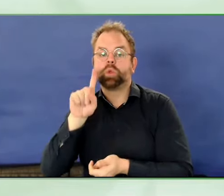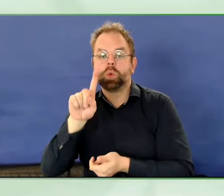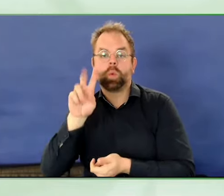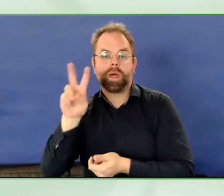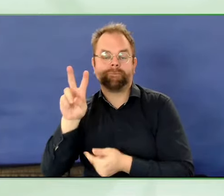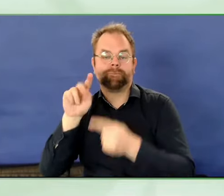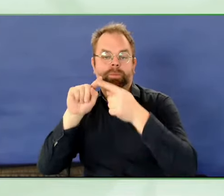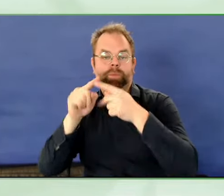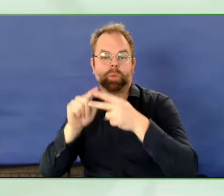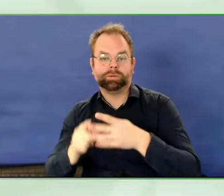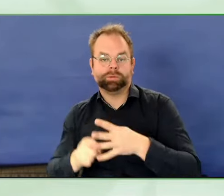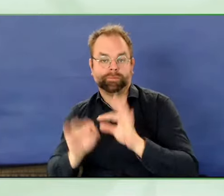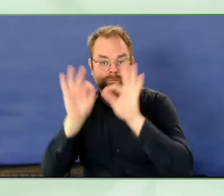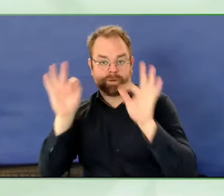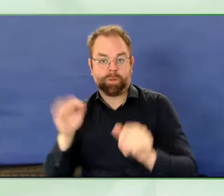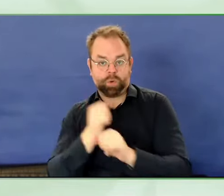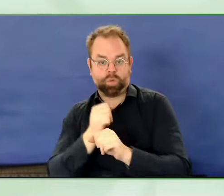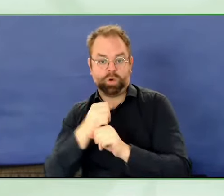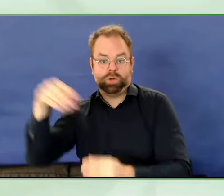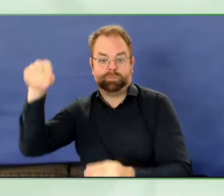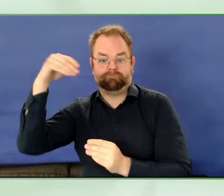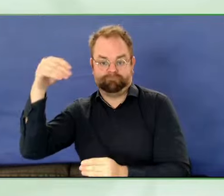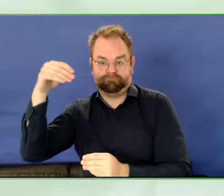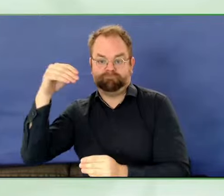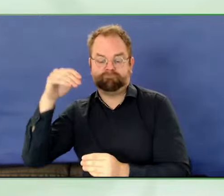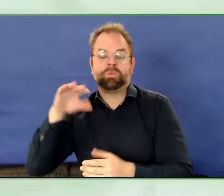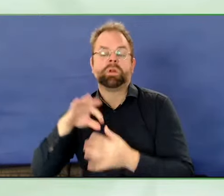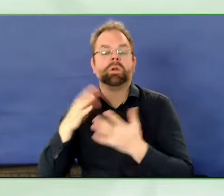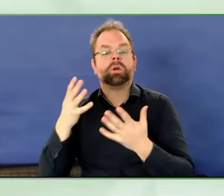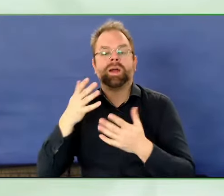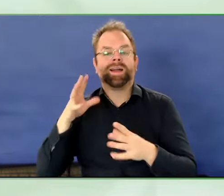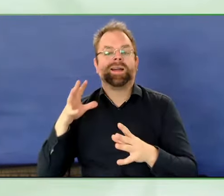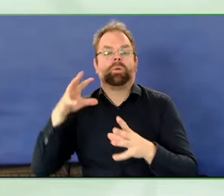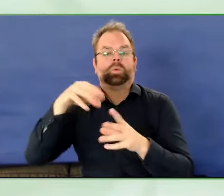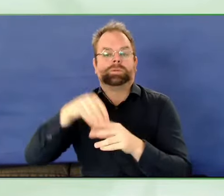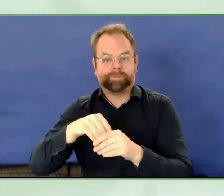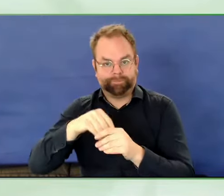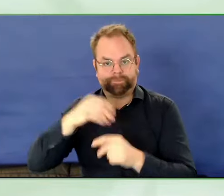If you are using learning technologies you need to make sure that those technologies